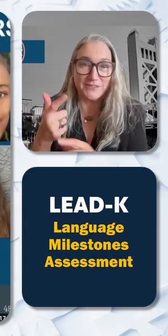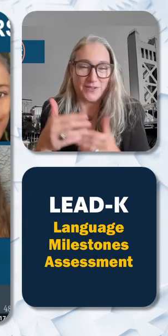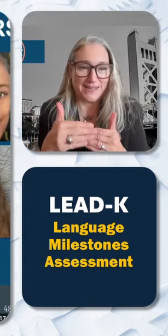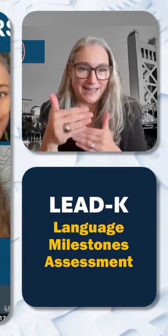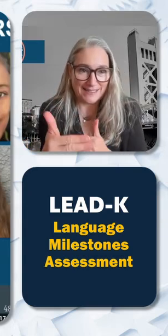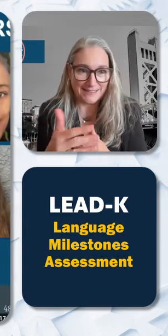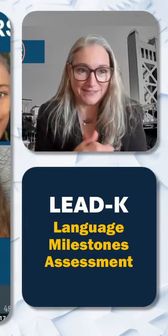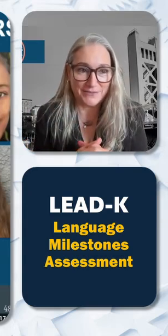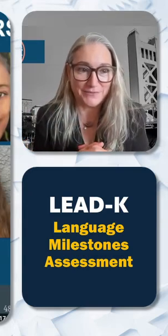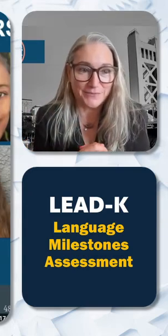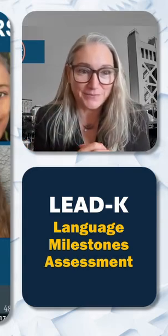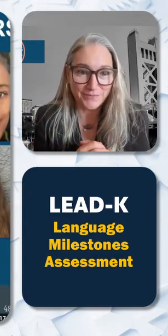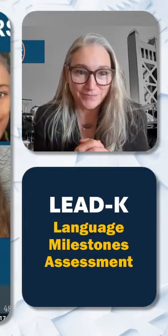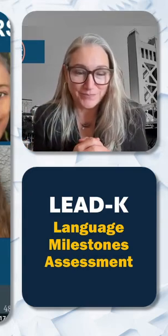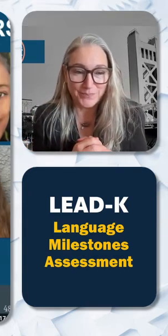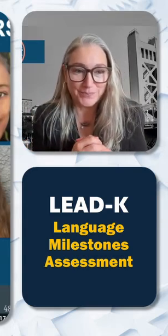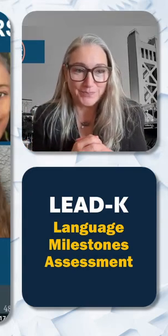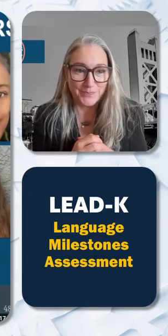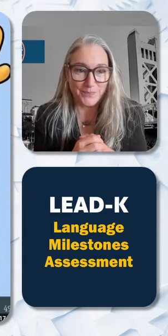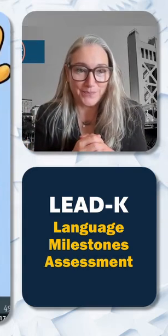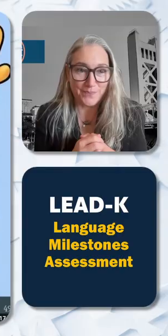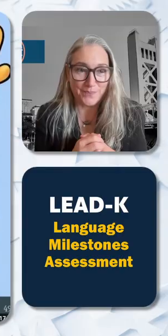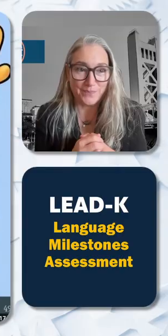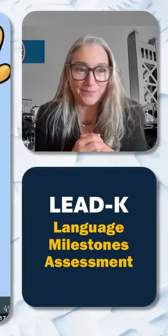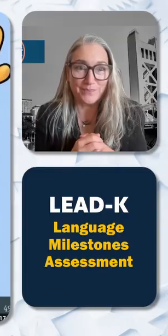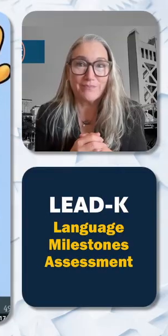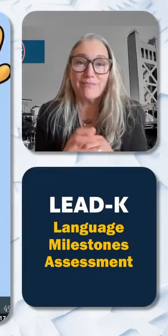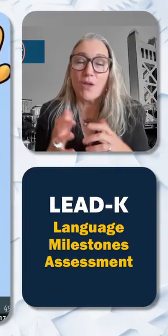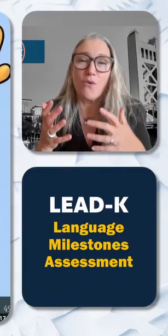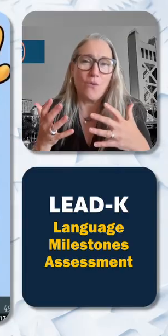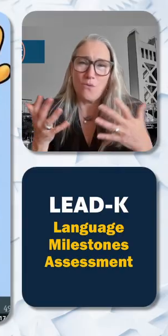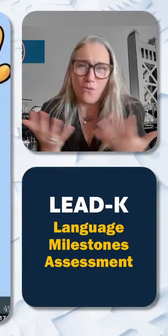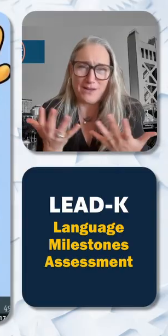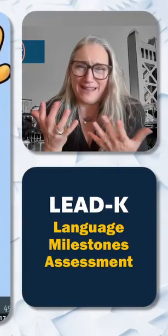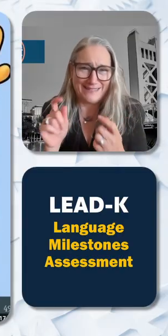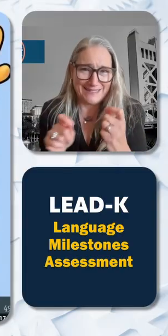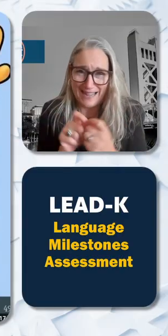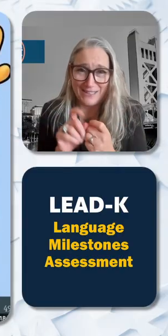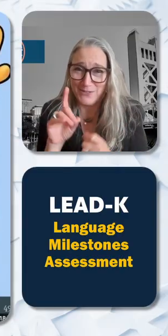and the IFSP IEP team would be responsible for hiring those coaches.